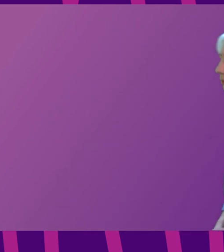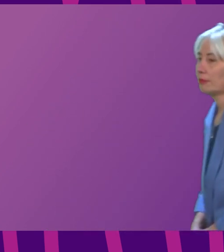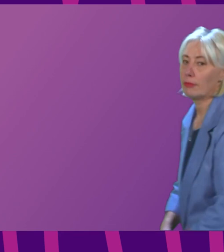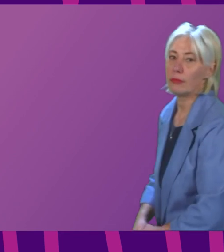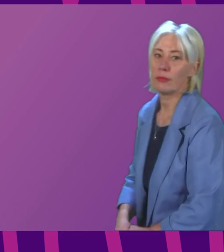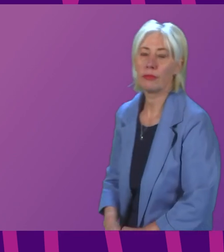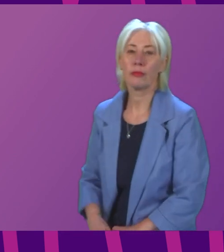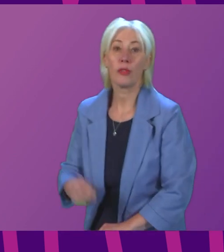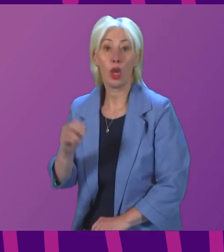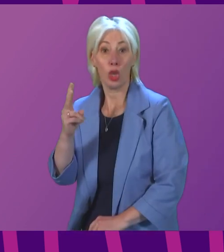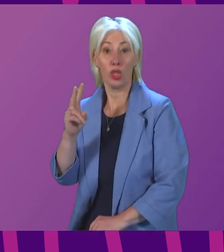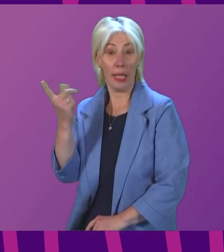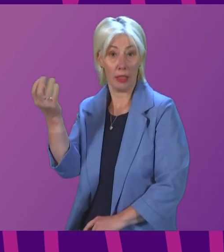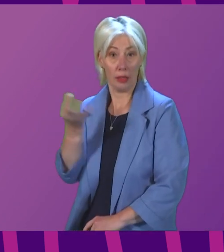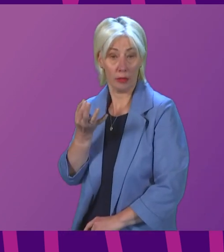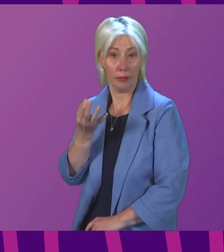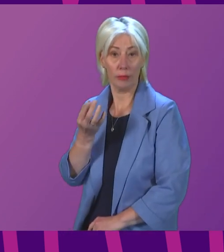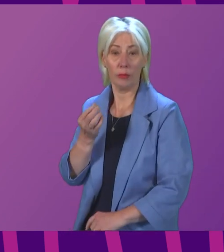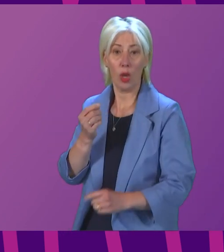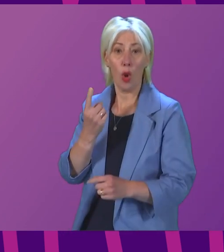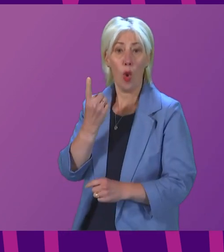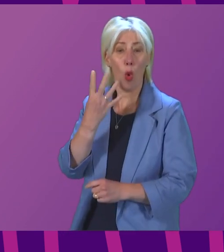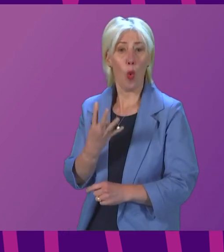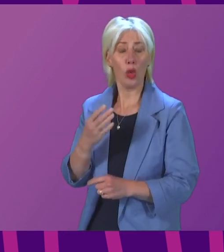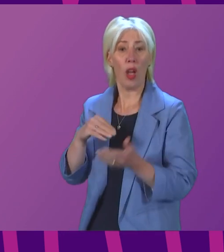The waste of public money—a quarter of a billion pounds so far—by the Government